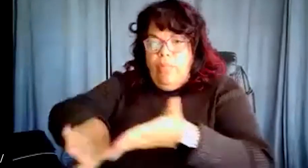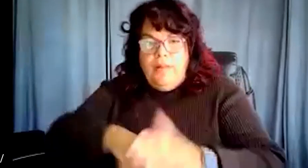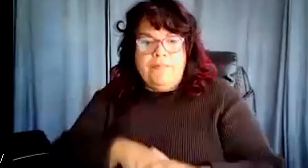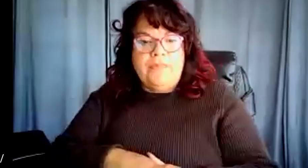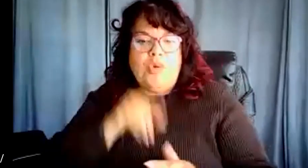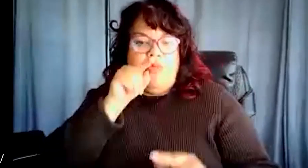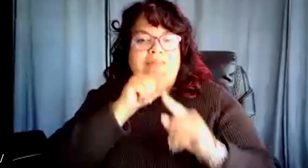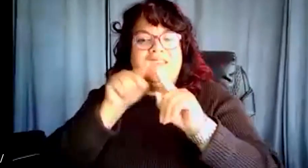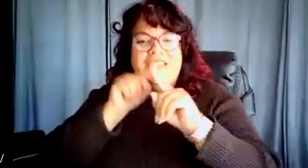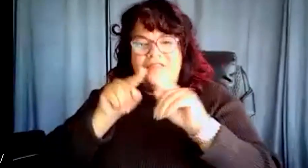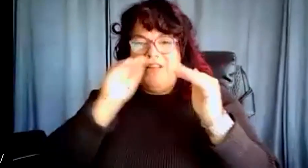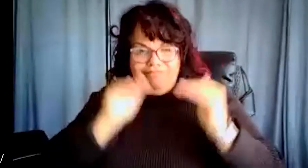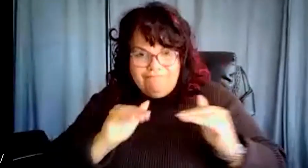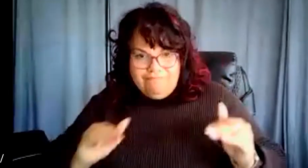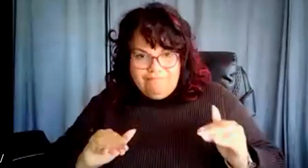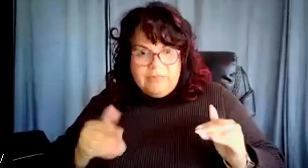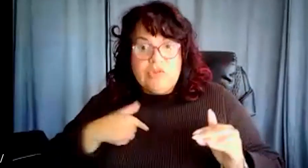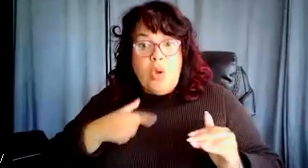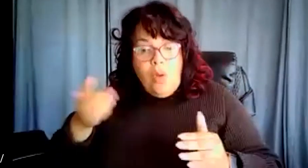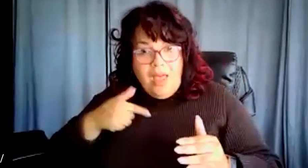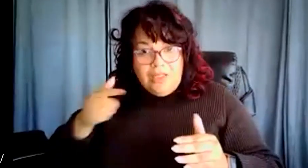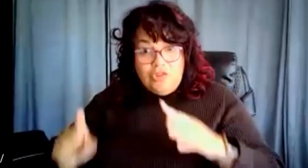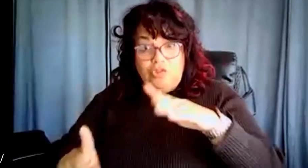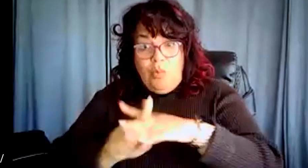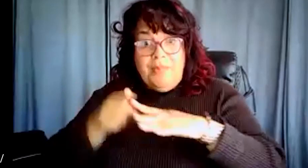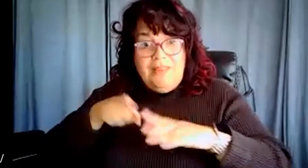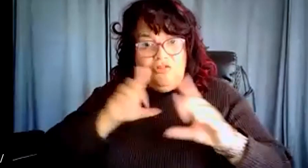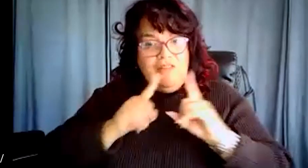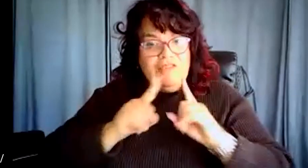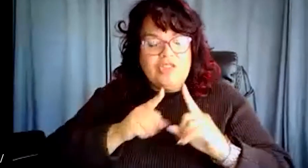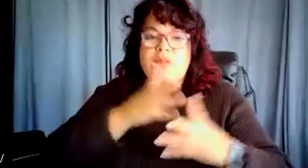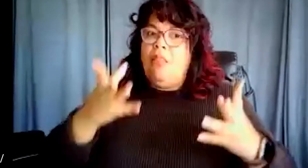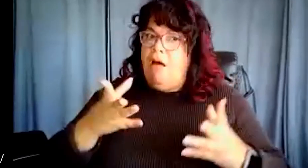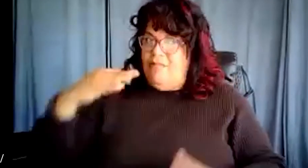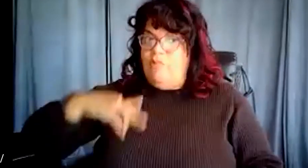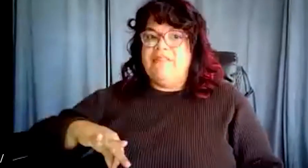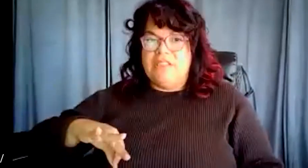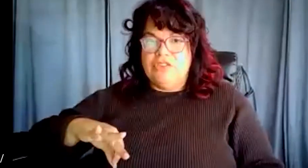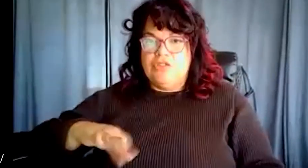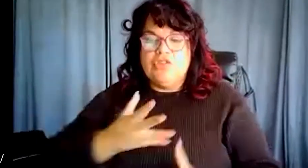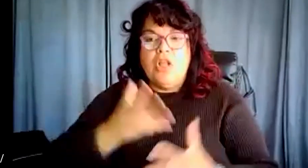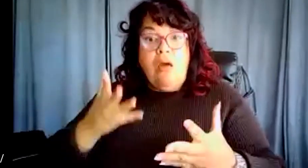As I was talking about before, I came to this conversation with a lot of privilege. And so, in many ways, there are rights that